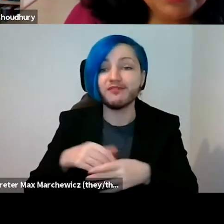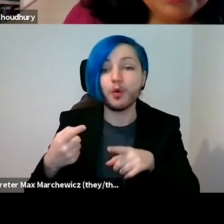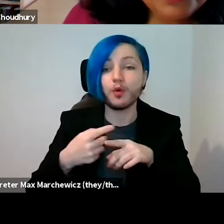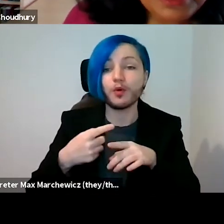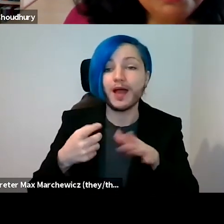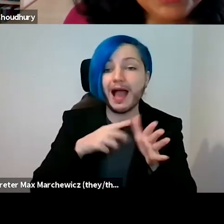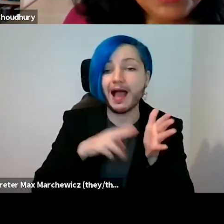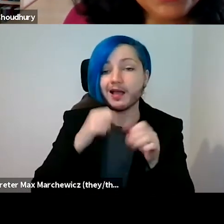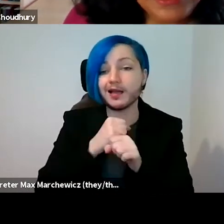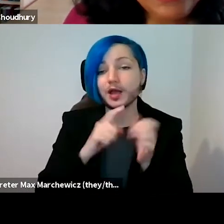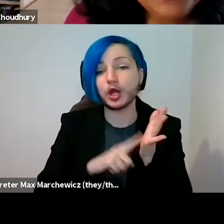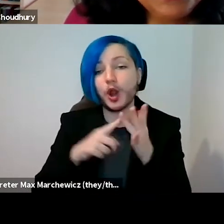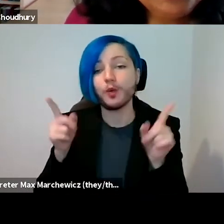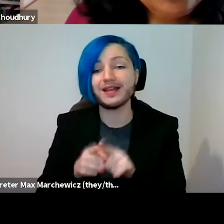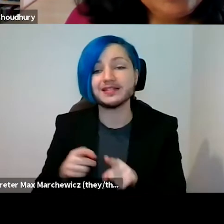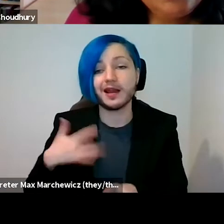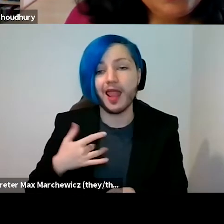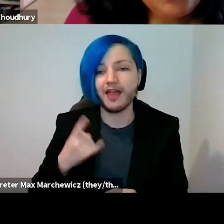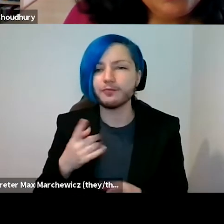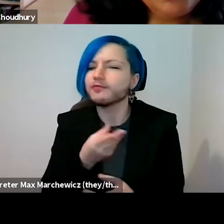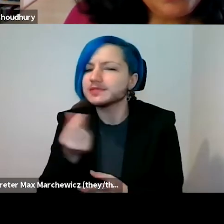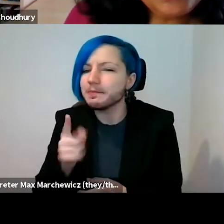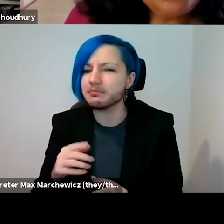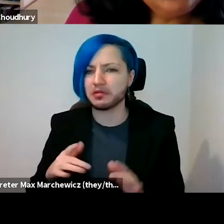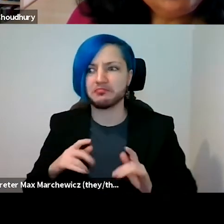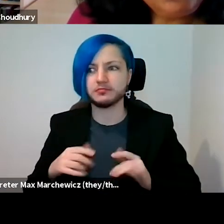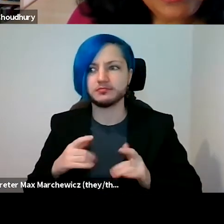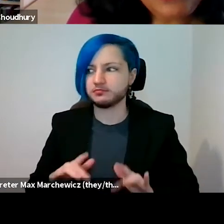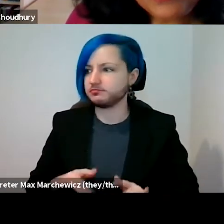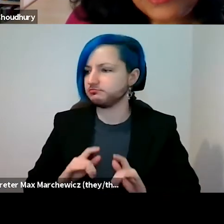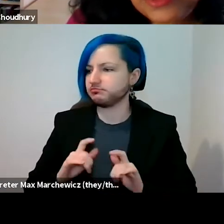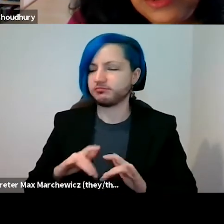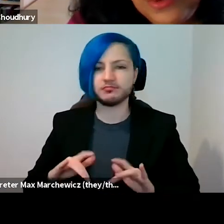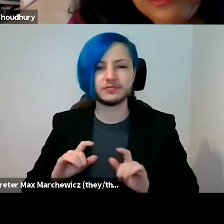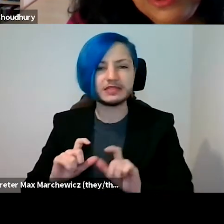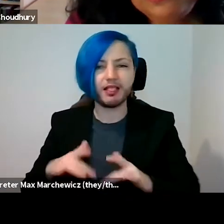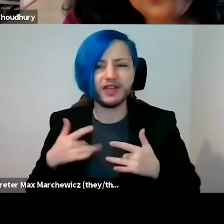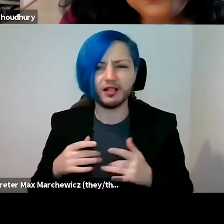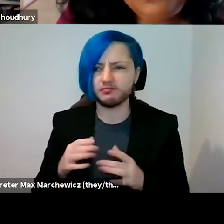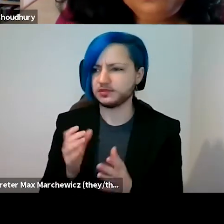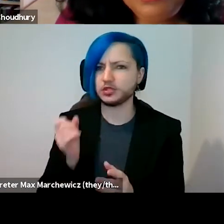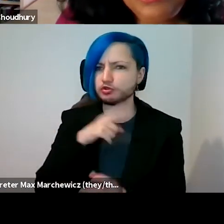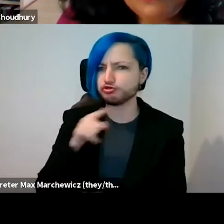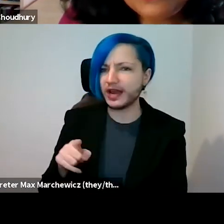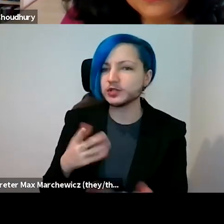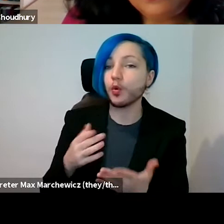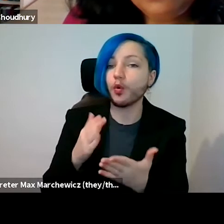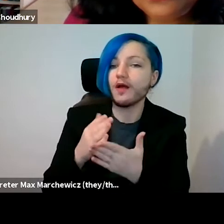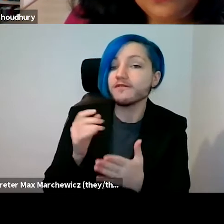even though it's, for some, it's still alien. The question of alienation of being foreign, being cast out,